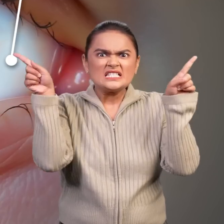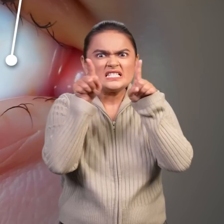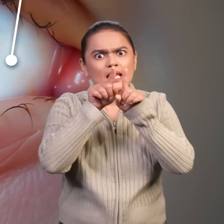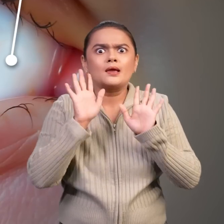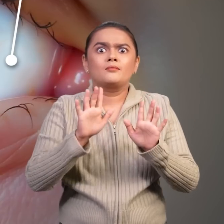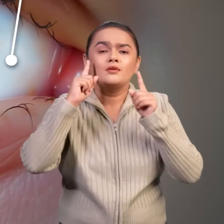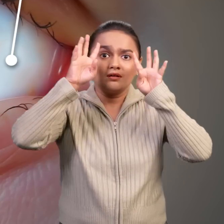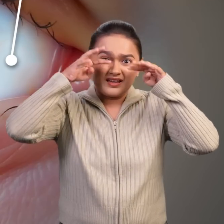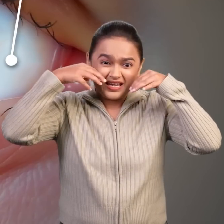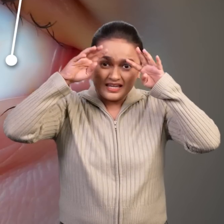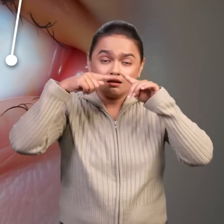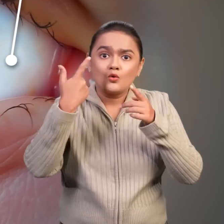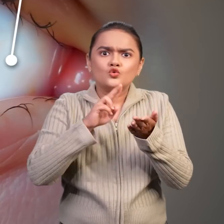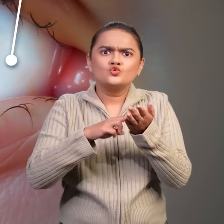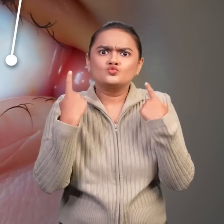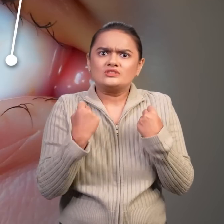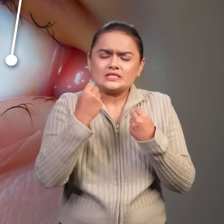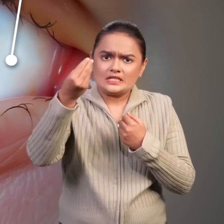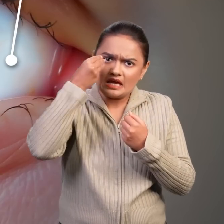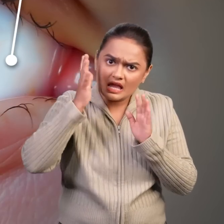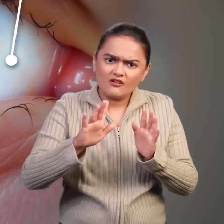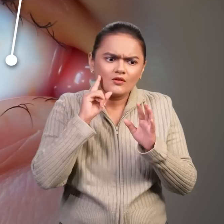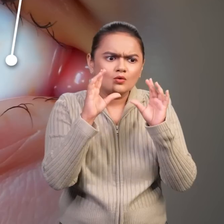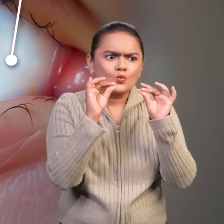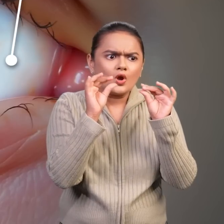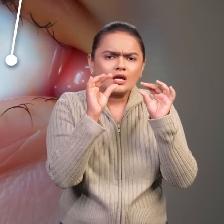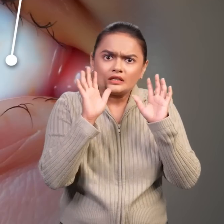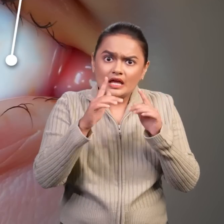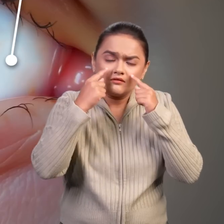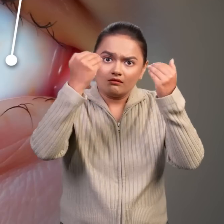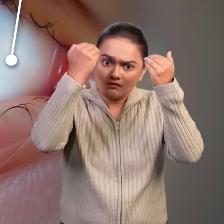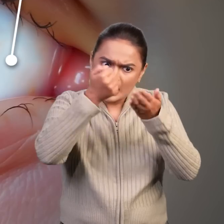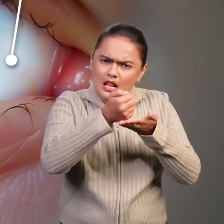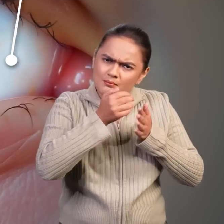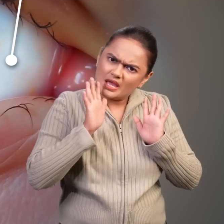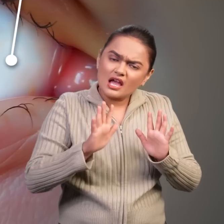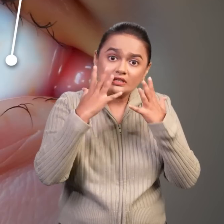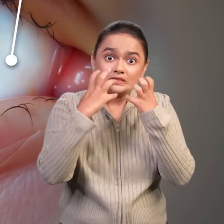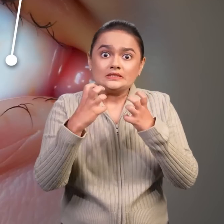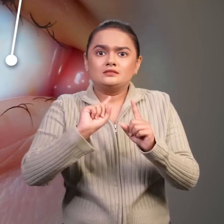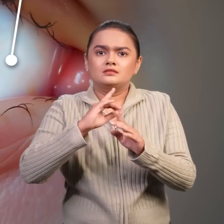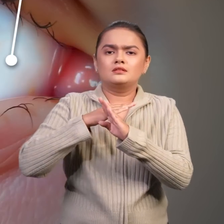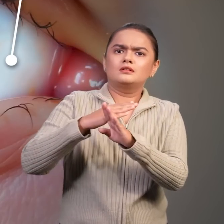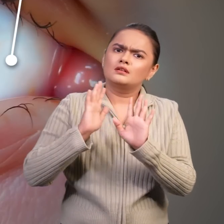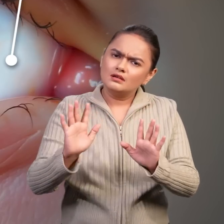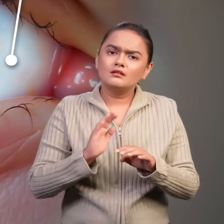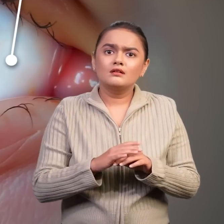The day often provides nutrients to the surface of the eye, provides moisture to the surface of the eye, and prevents dryness.